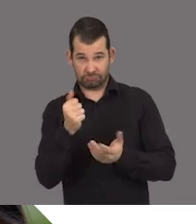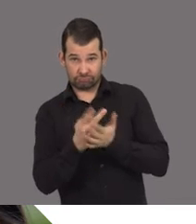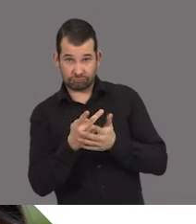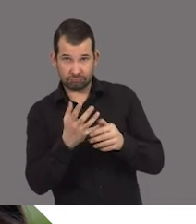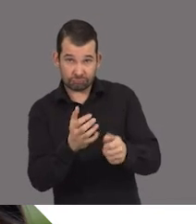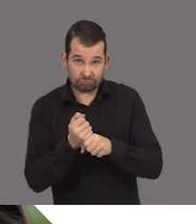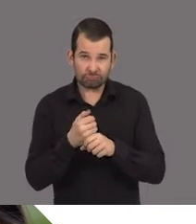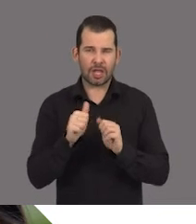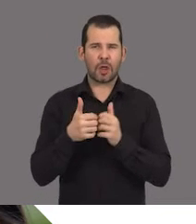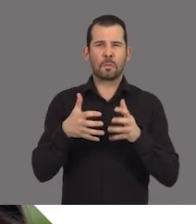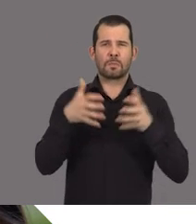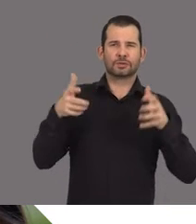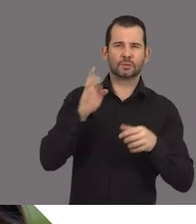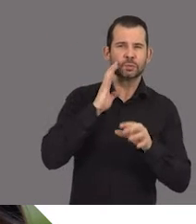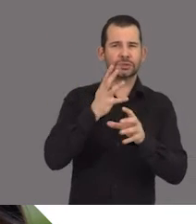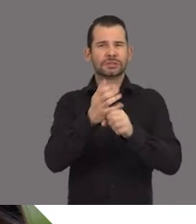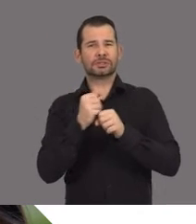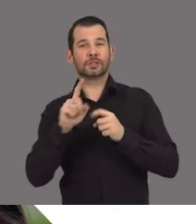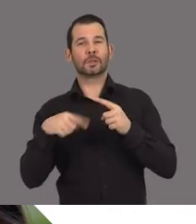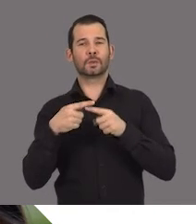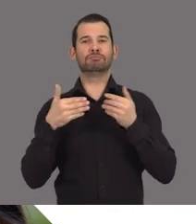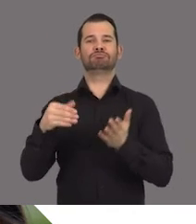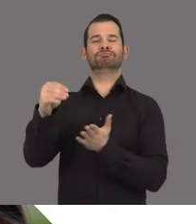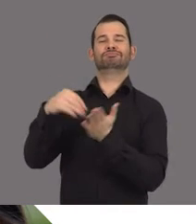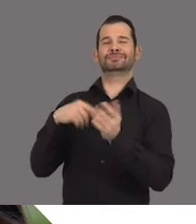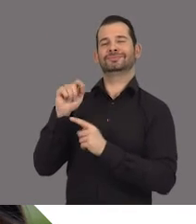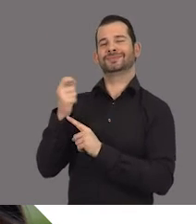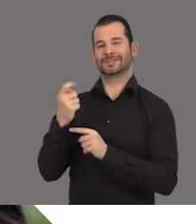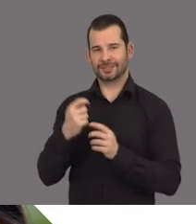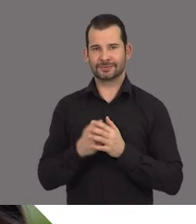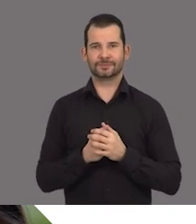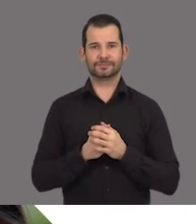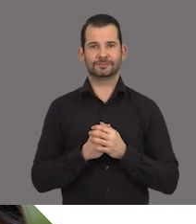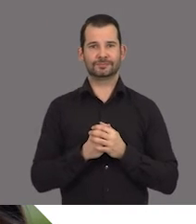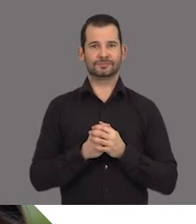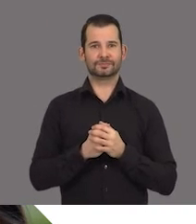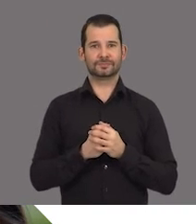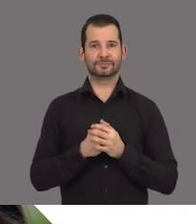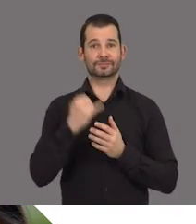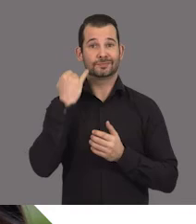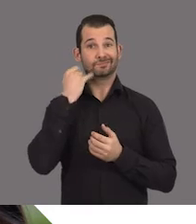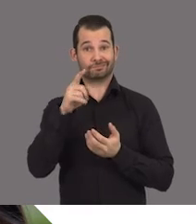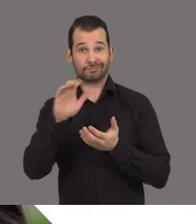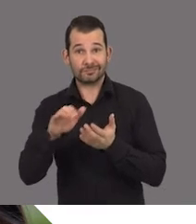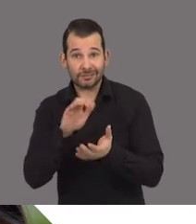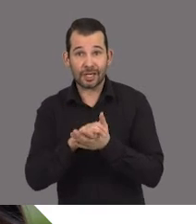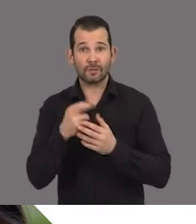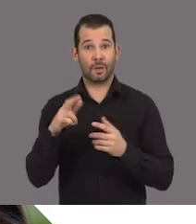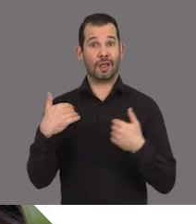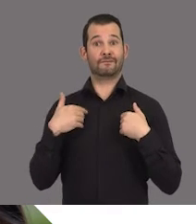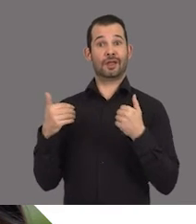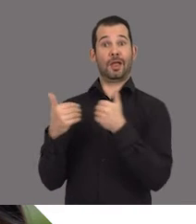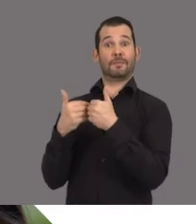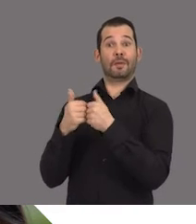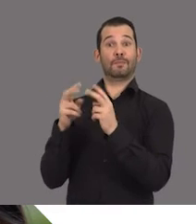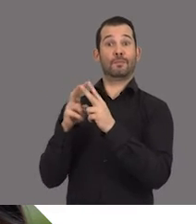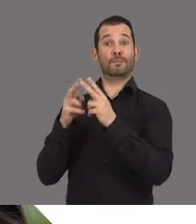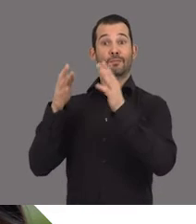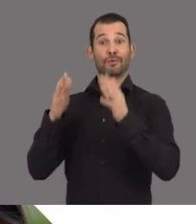If you are married or have a common-law partner, only one of you will receive the GST/HST credit.